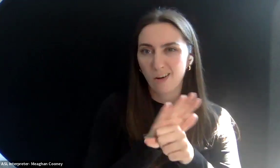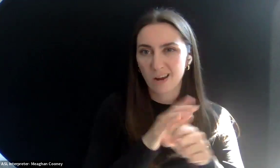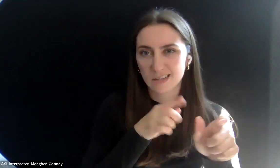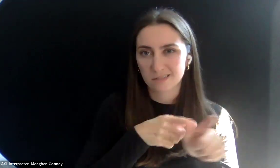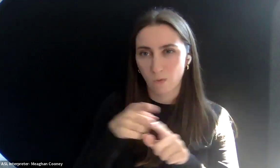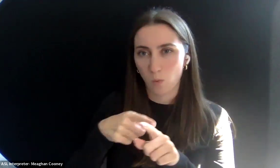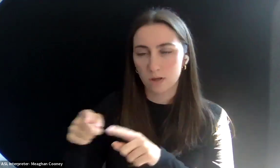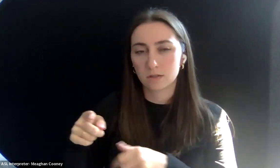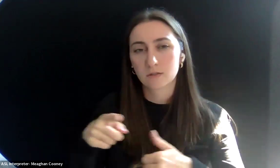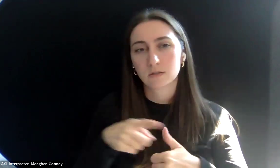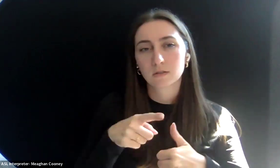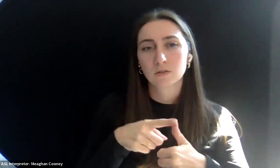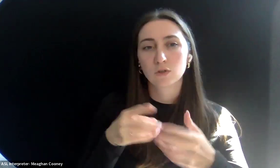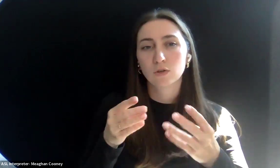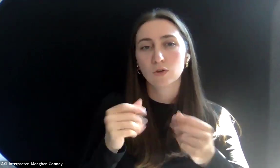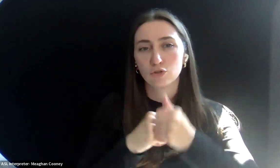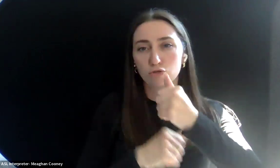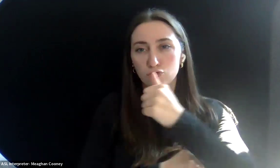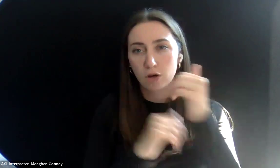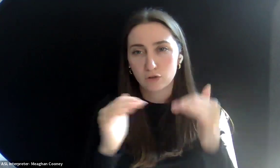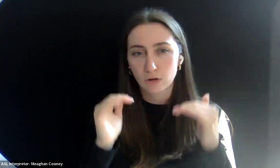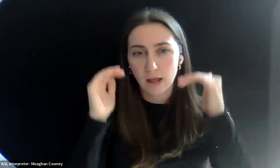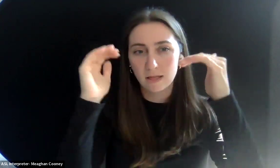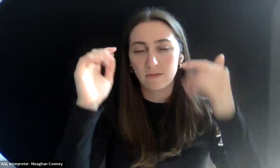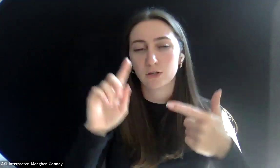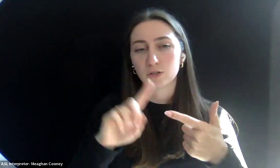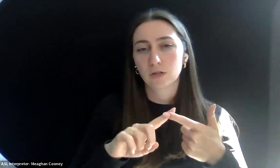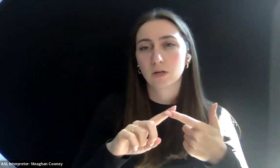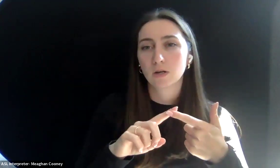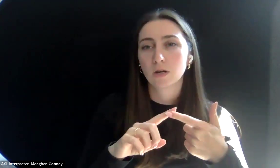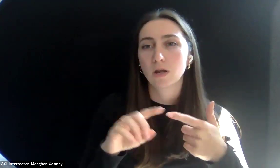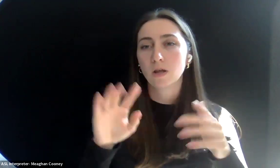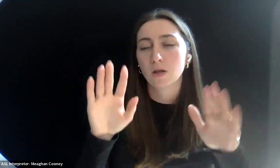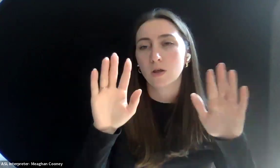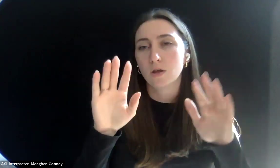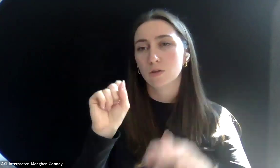on are structure, elevation, storm water sizing and measures to address heat.